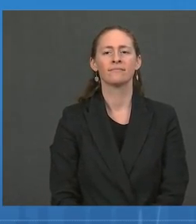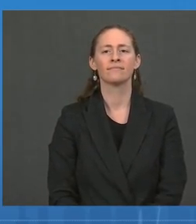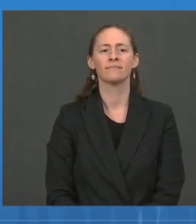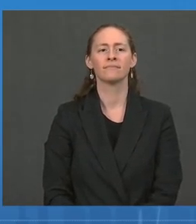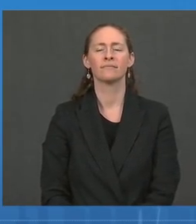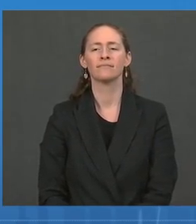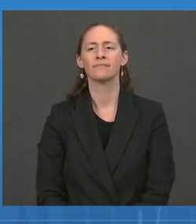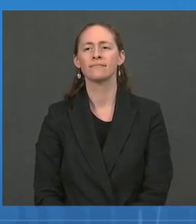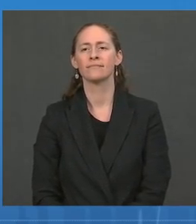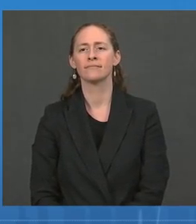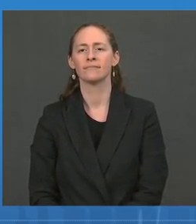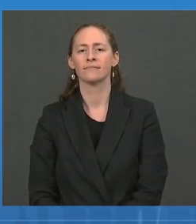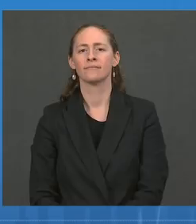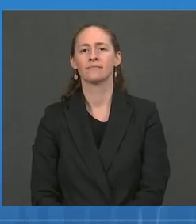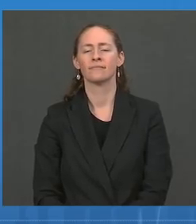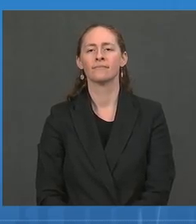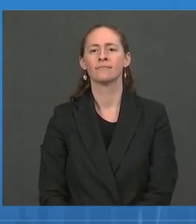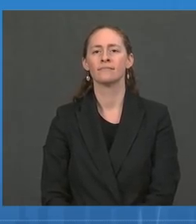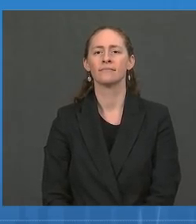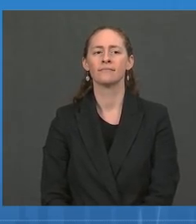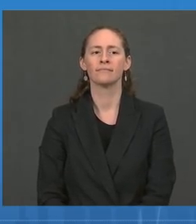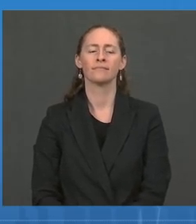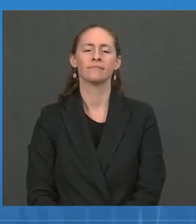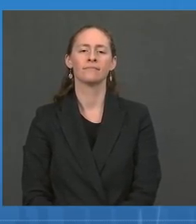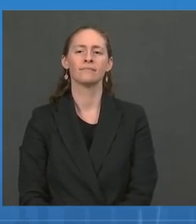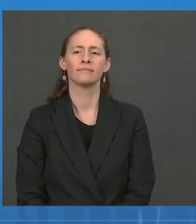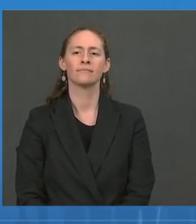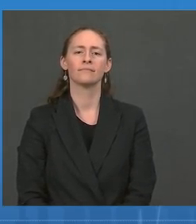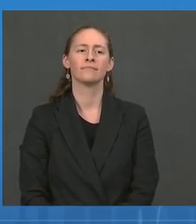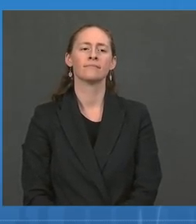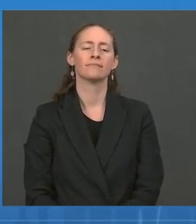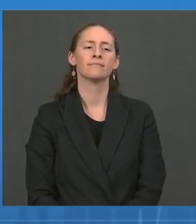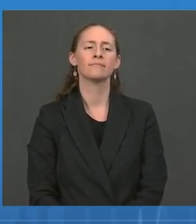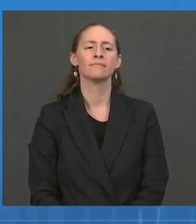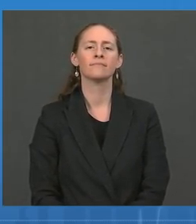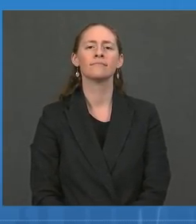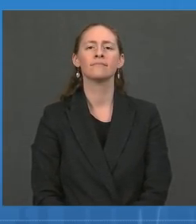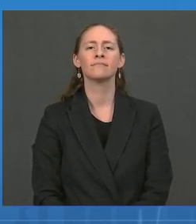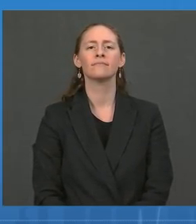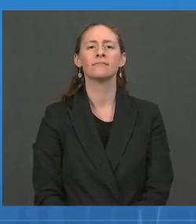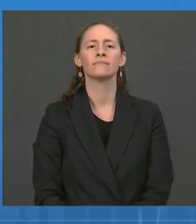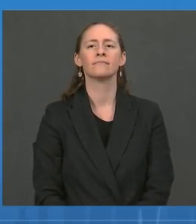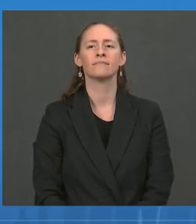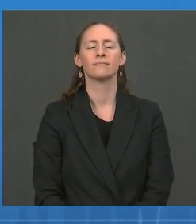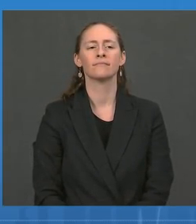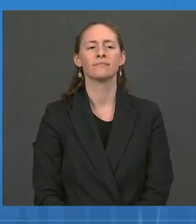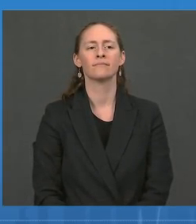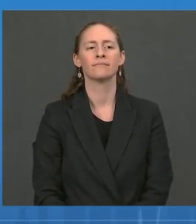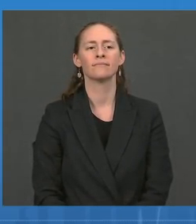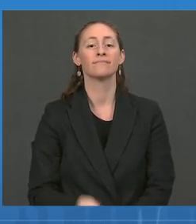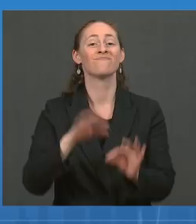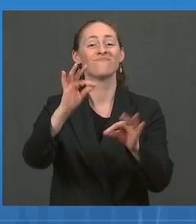Moderator: Last question. Let's go to Sheryl Stolberg at New York Times. The Press: Hi. Thanks for taking my question.